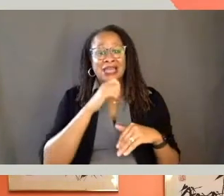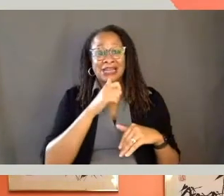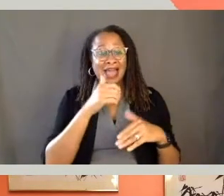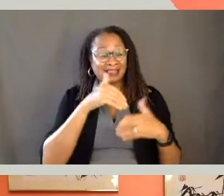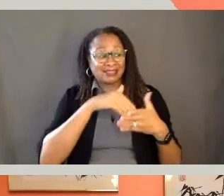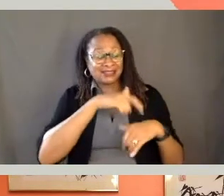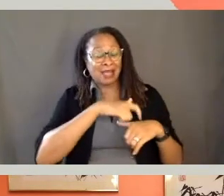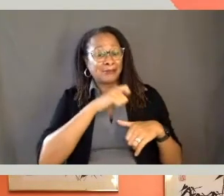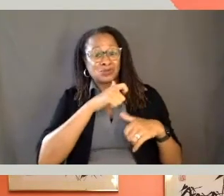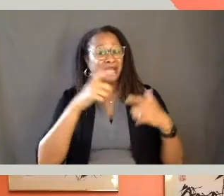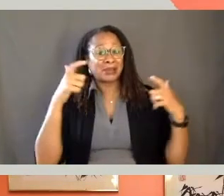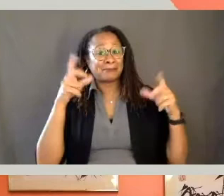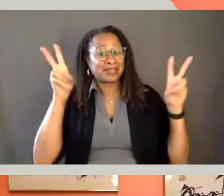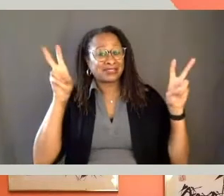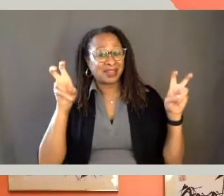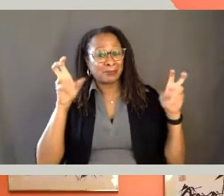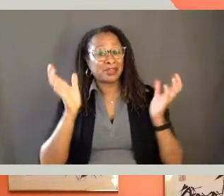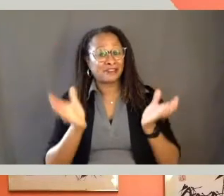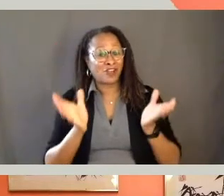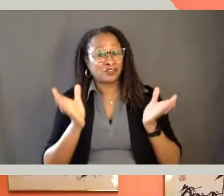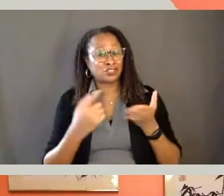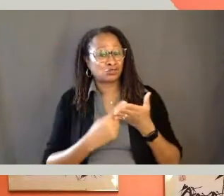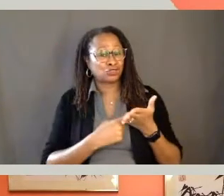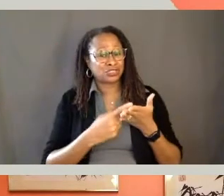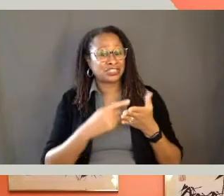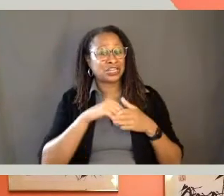topic of conversation in the community as they are now.